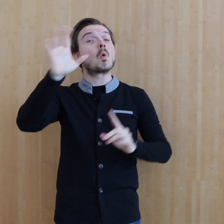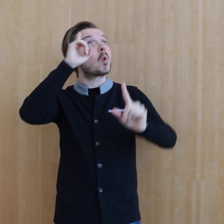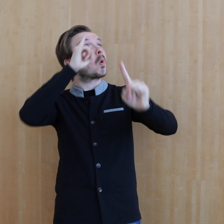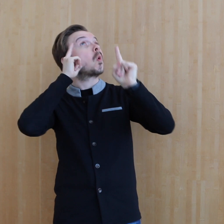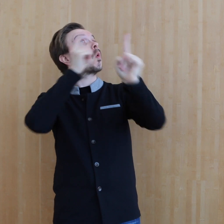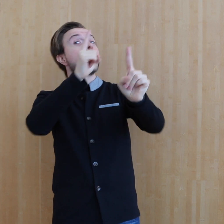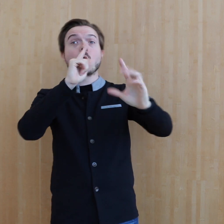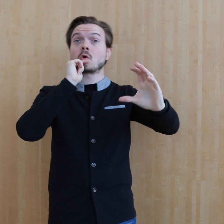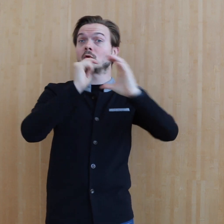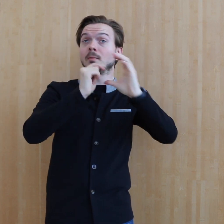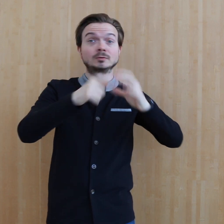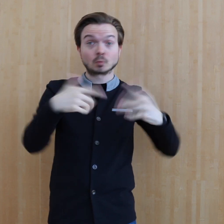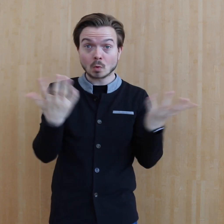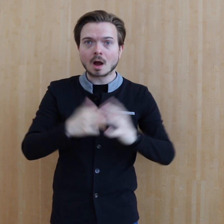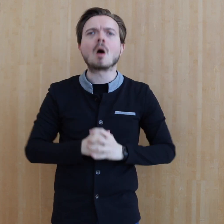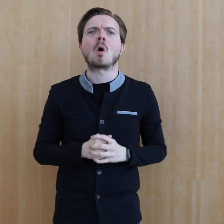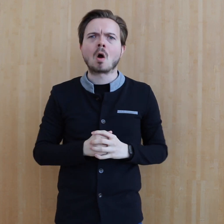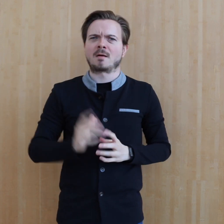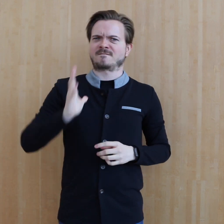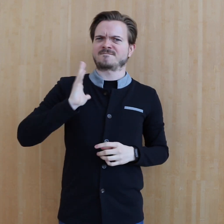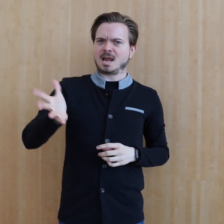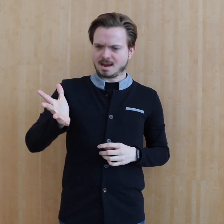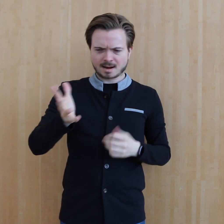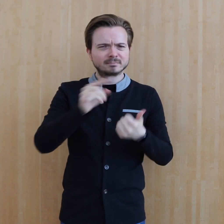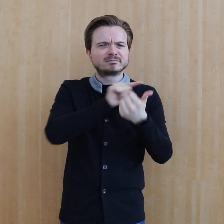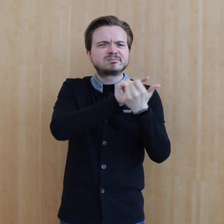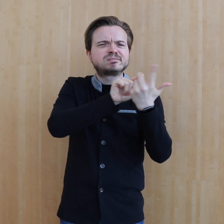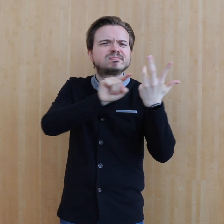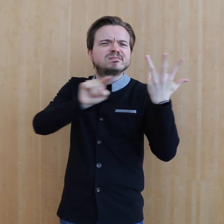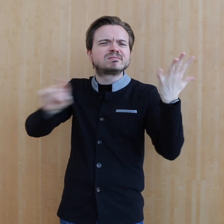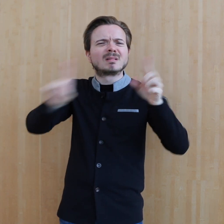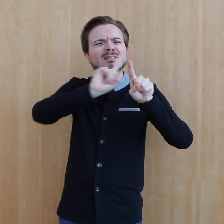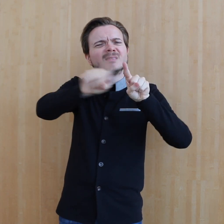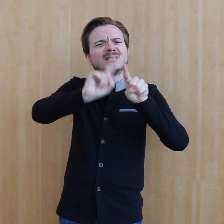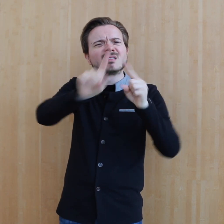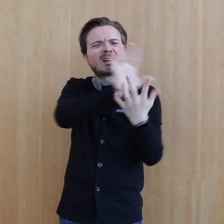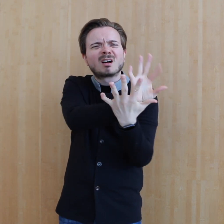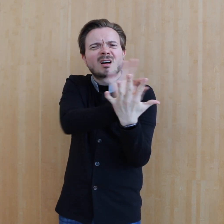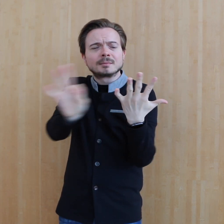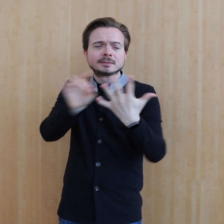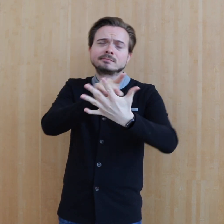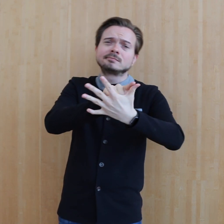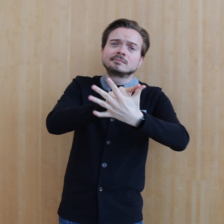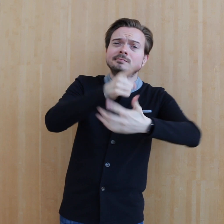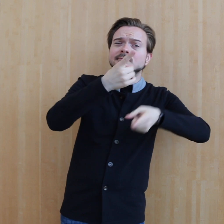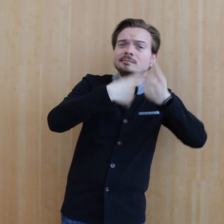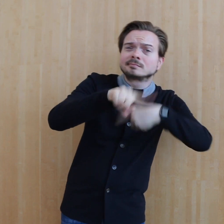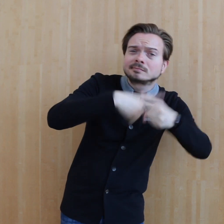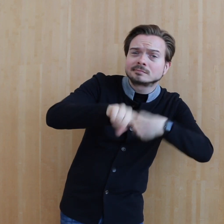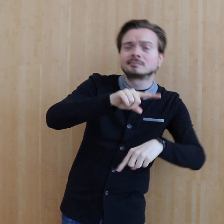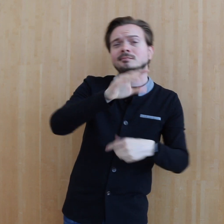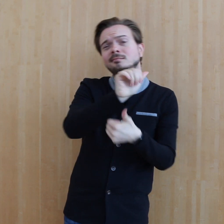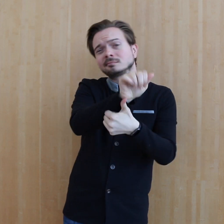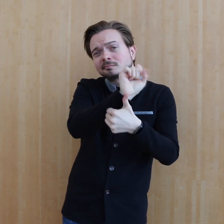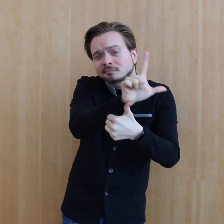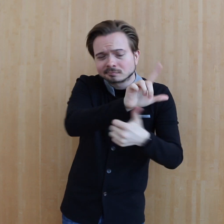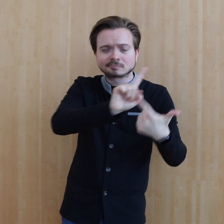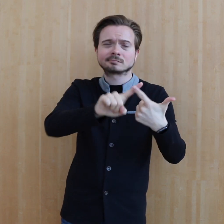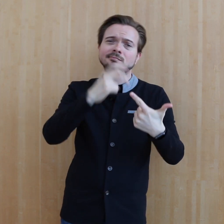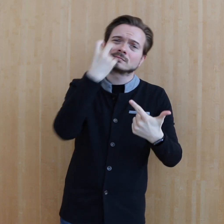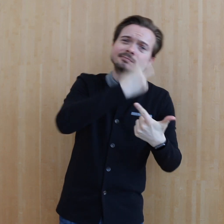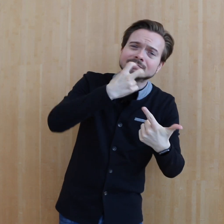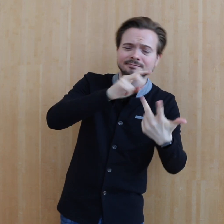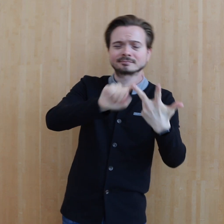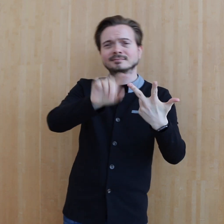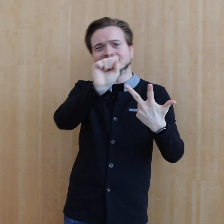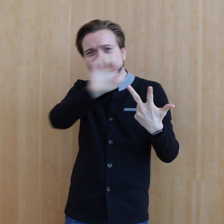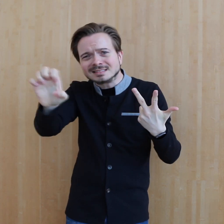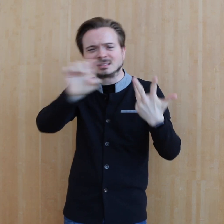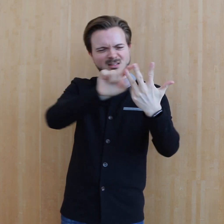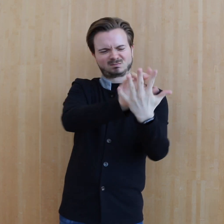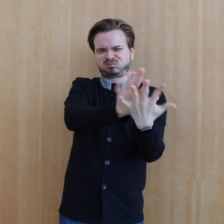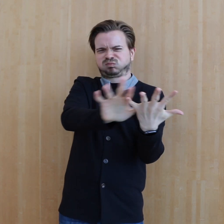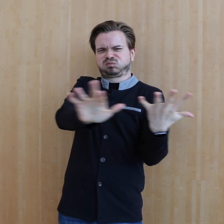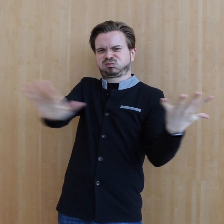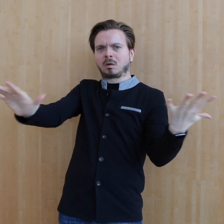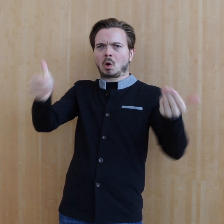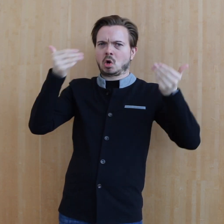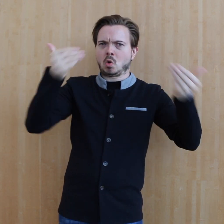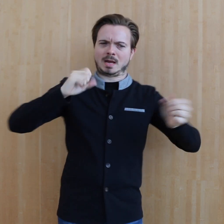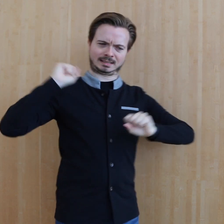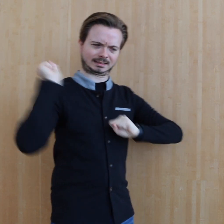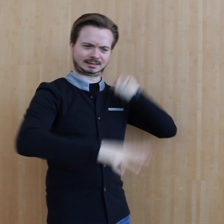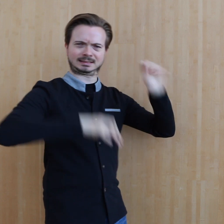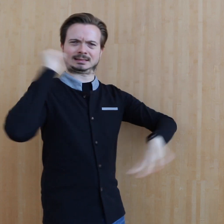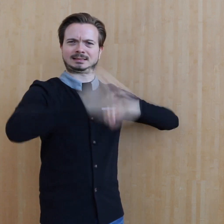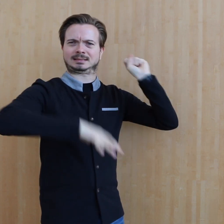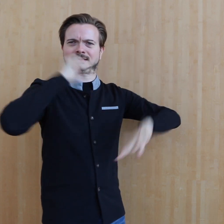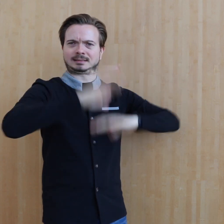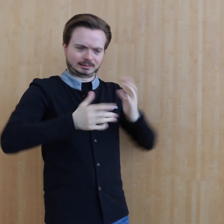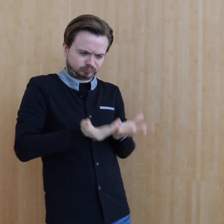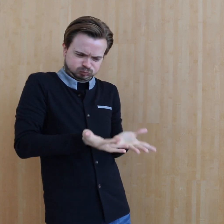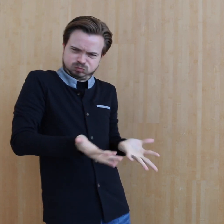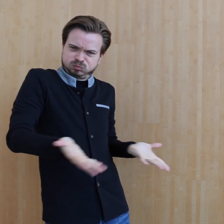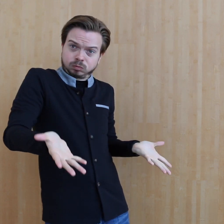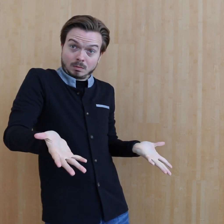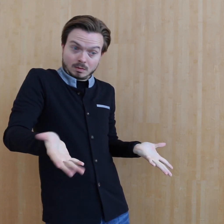The goal of total communication is take all of these different communication methods like signed languages (ASL for example), speech, Signed Exact English (SEE), and so on and give those all to the child.